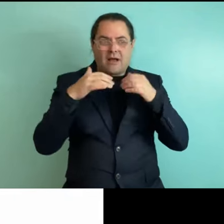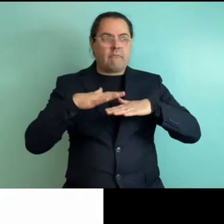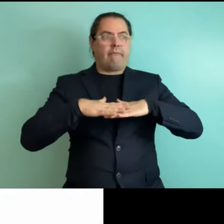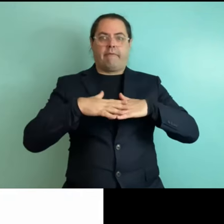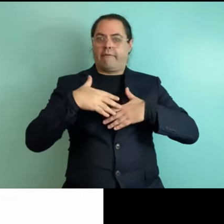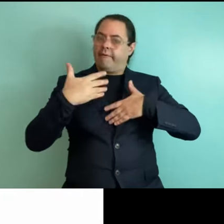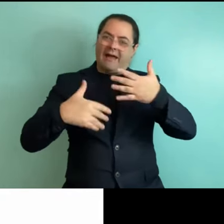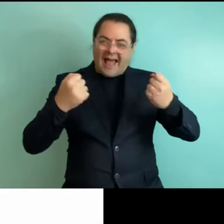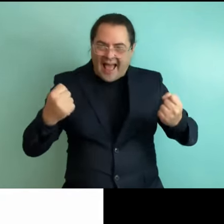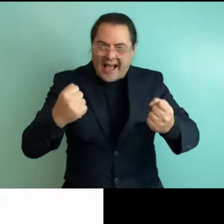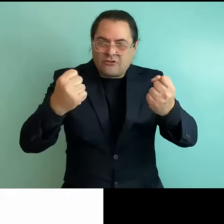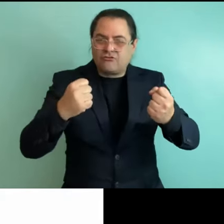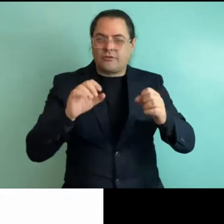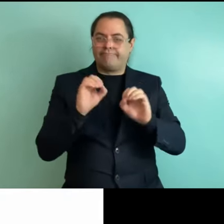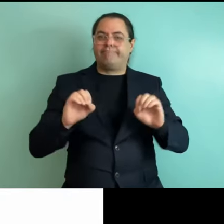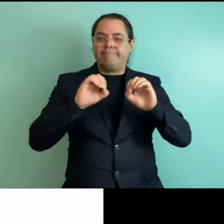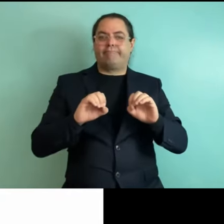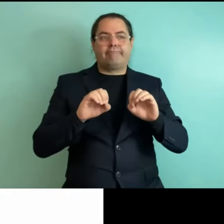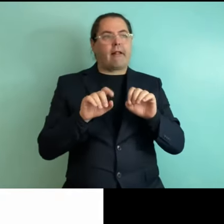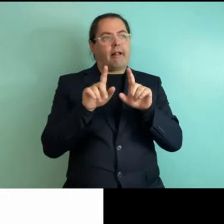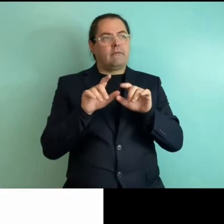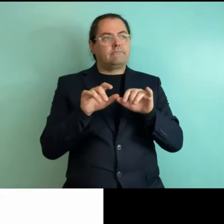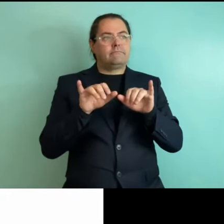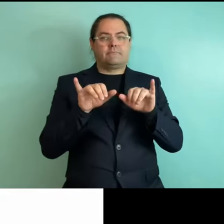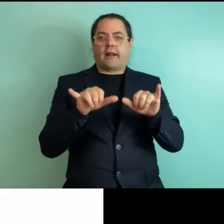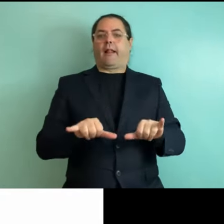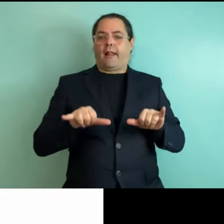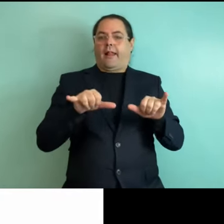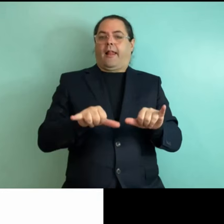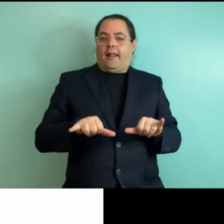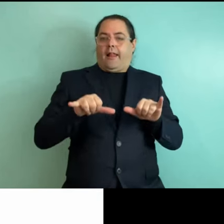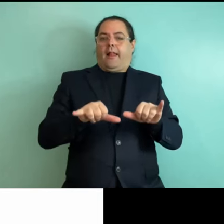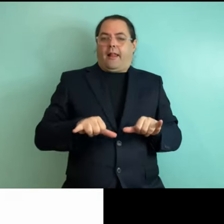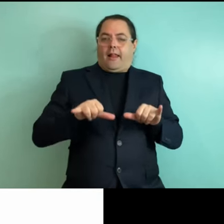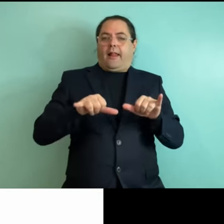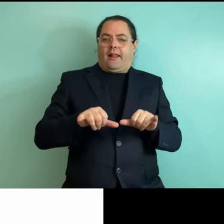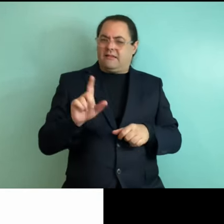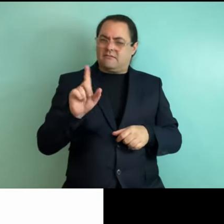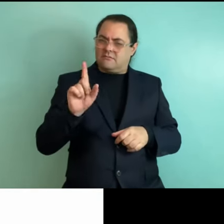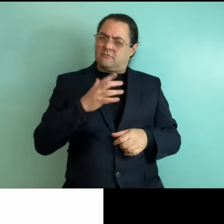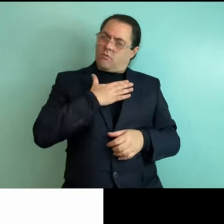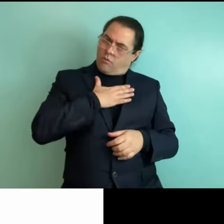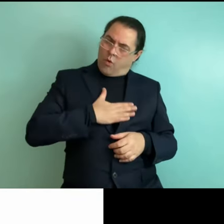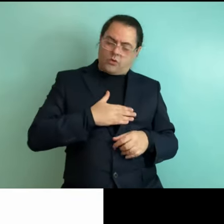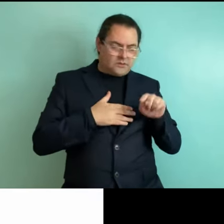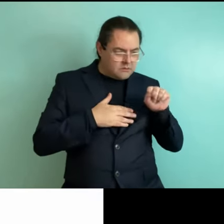11:21:30 And it really is all initiatives are met with the most grace and appreciation.